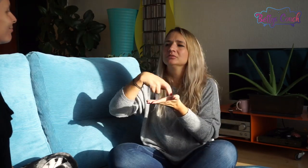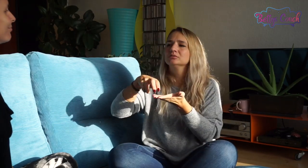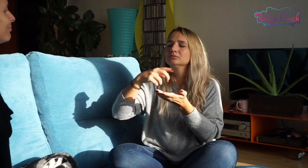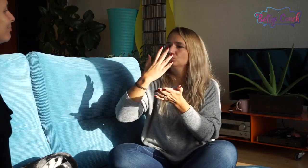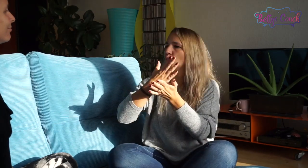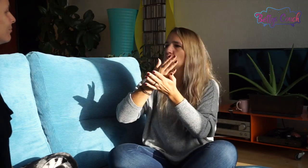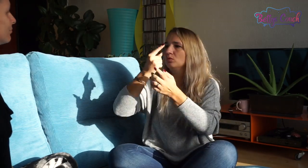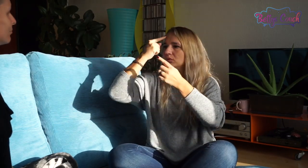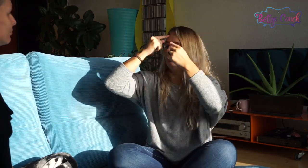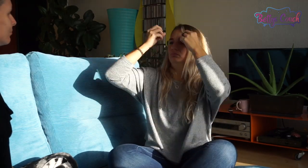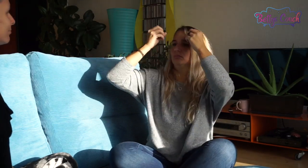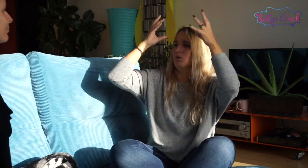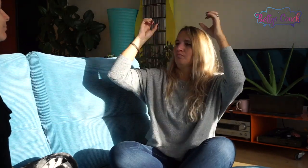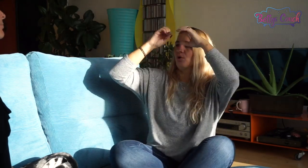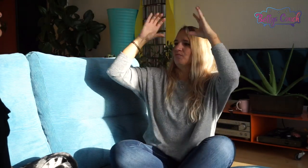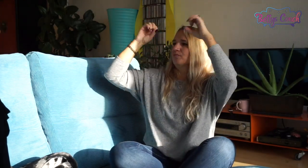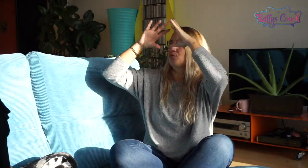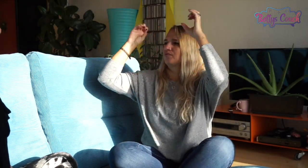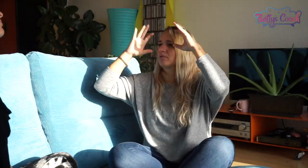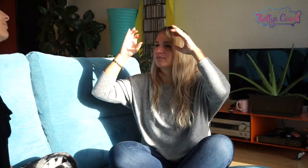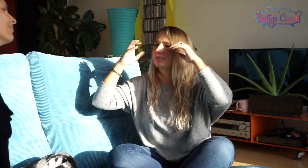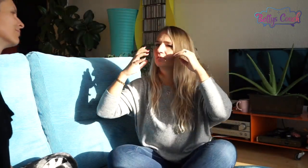This alone will enable you to gain knowledge about yourself.